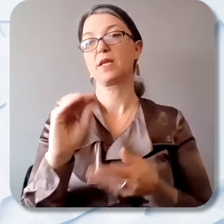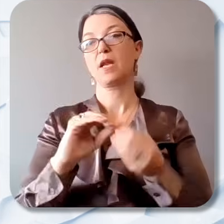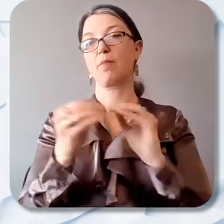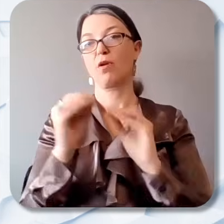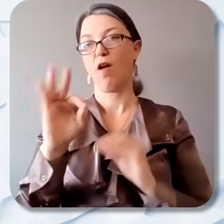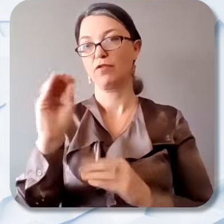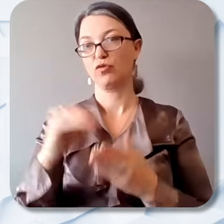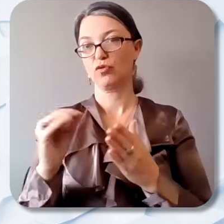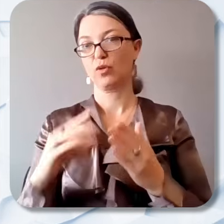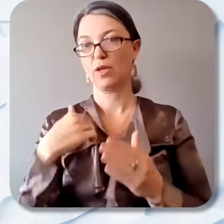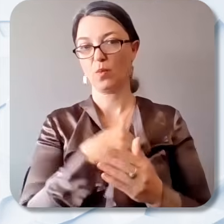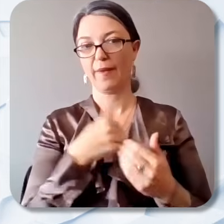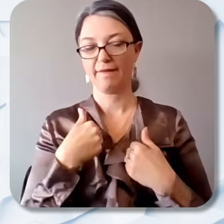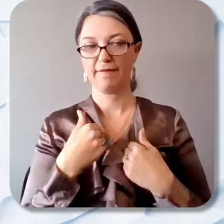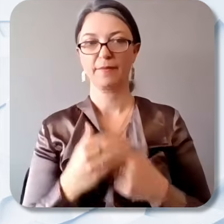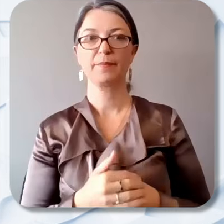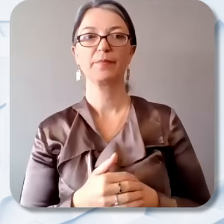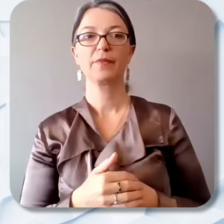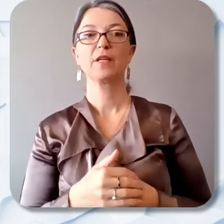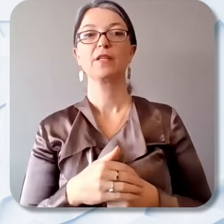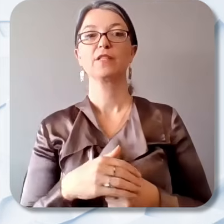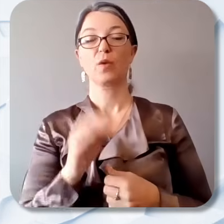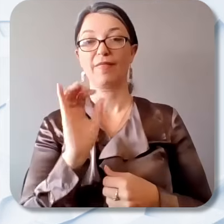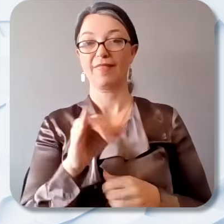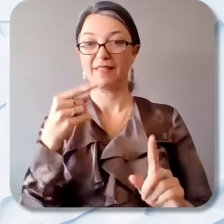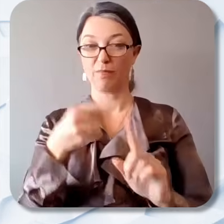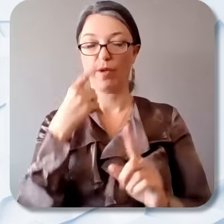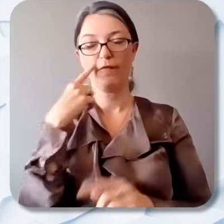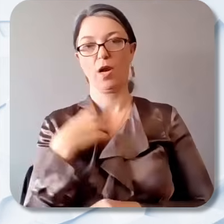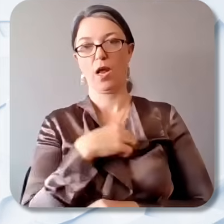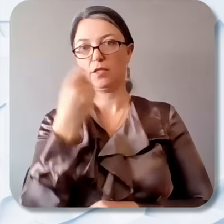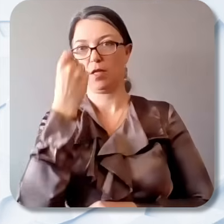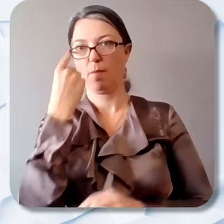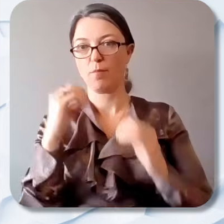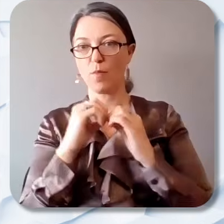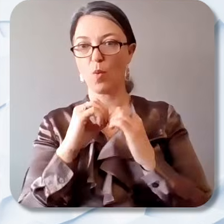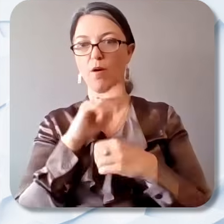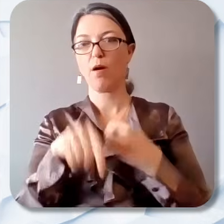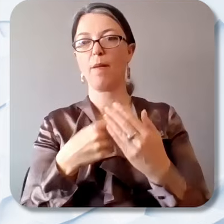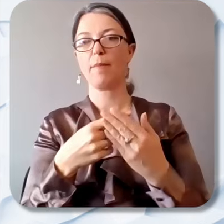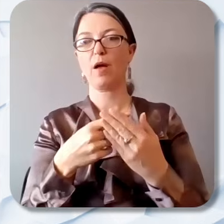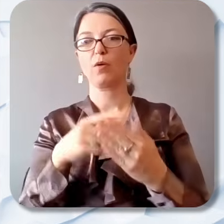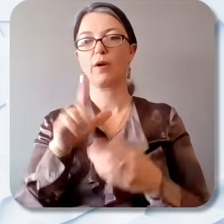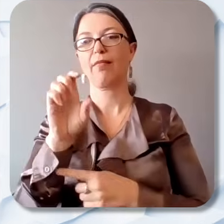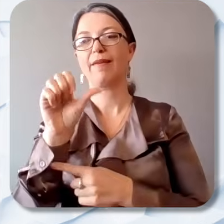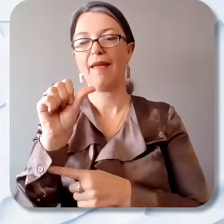we had and so it's about us, understanding a little bit more about the at the LEA level.